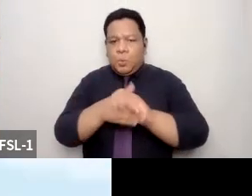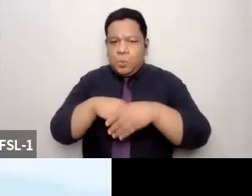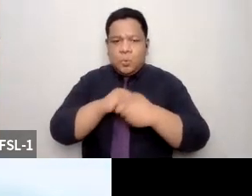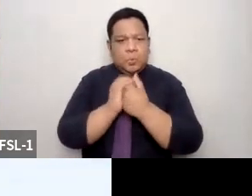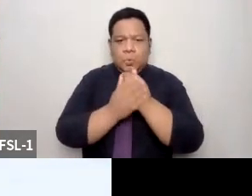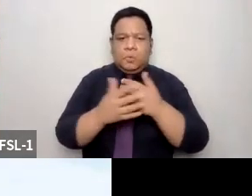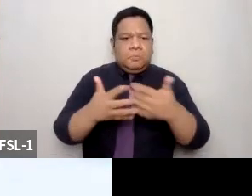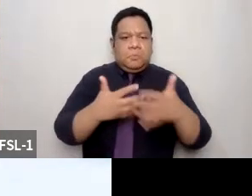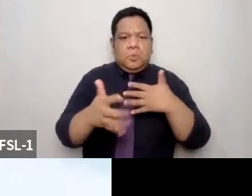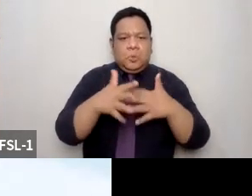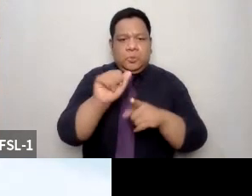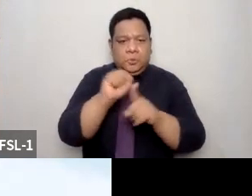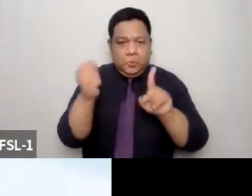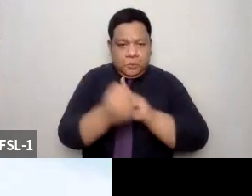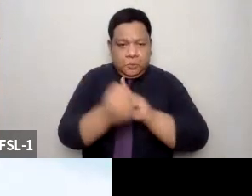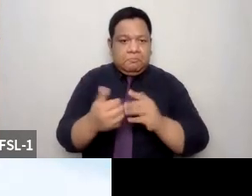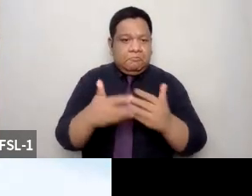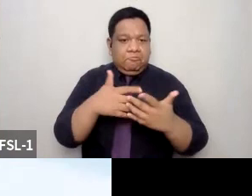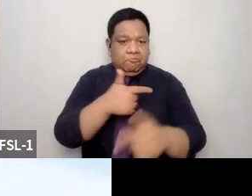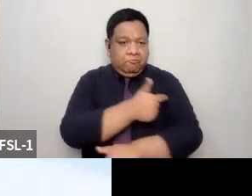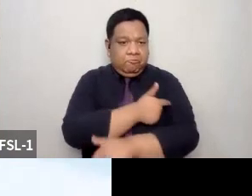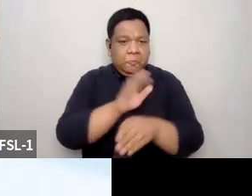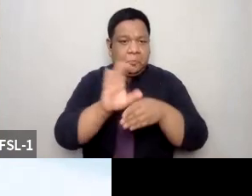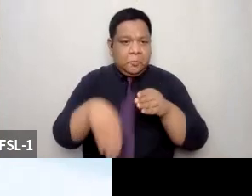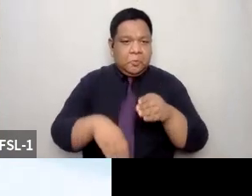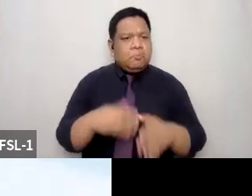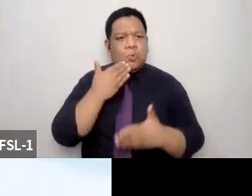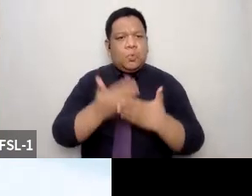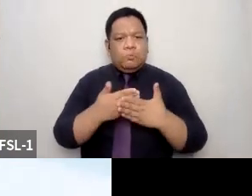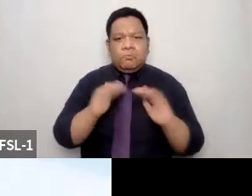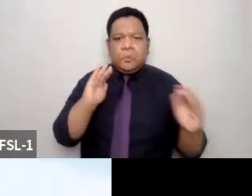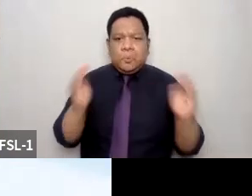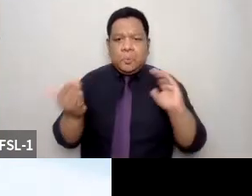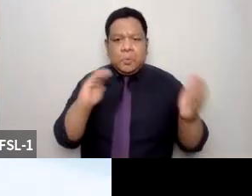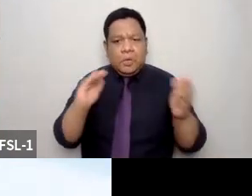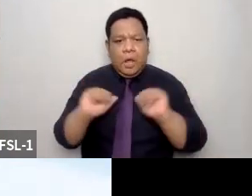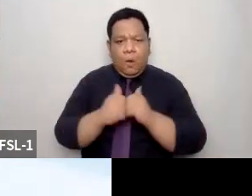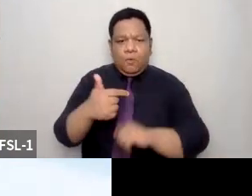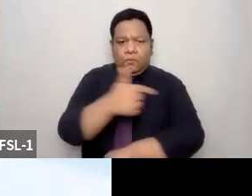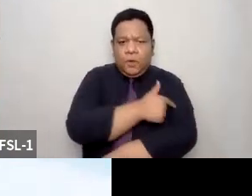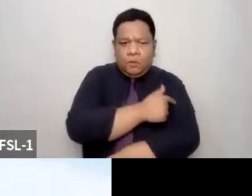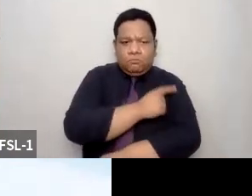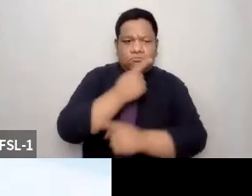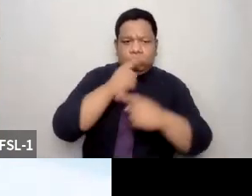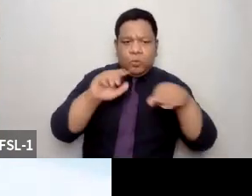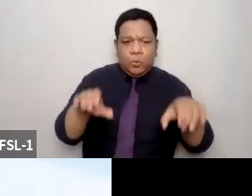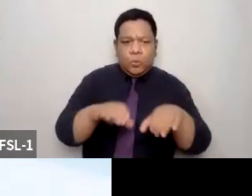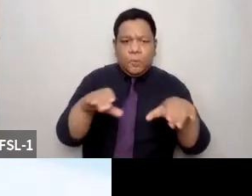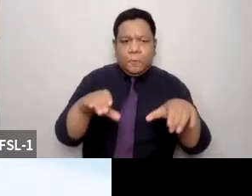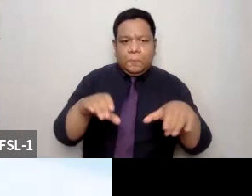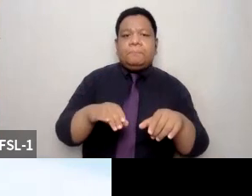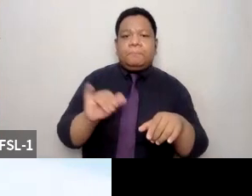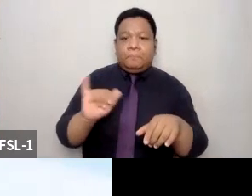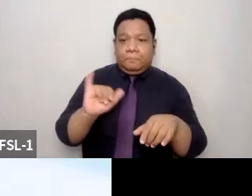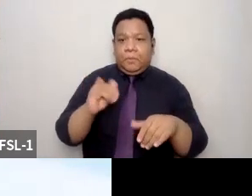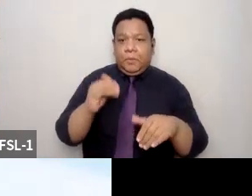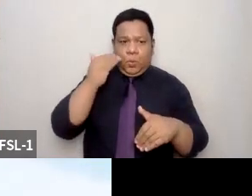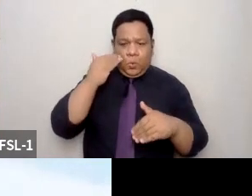And she had this very good metaphor of how the vaccine works and essentially it triggers the body’s immune response.